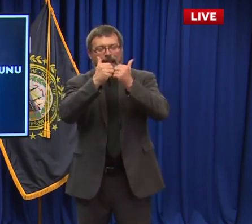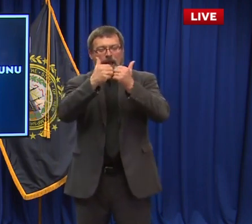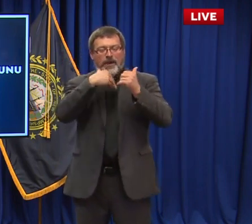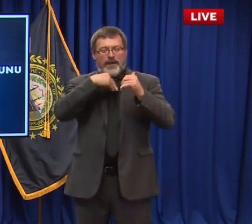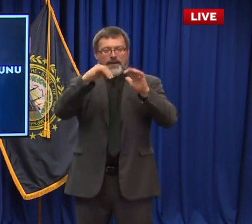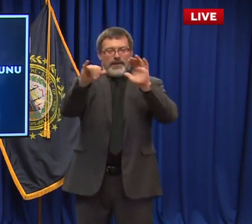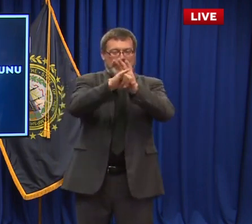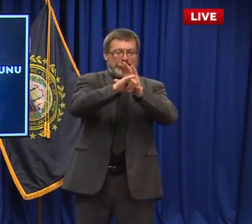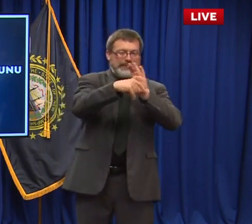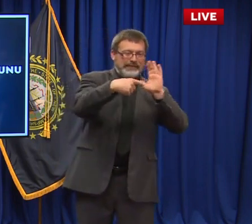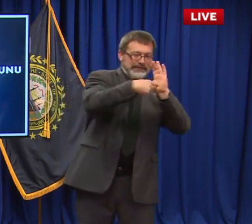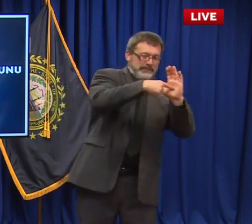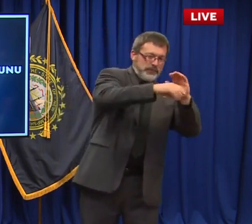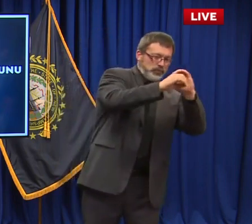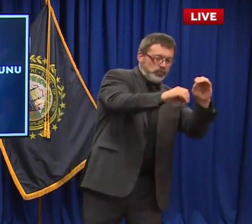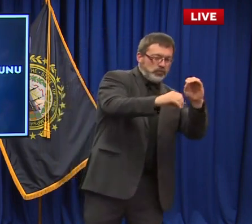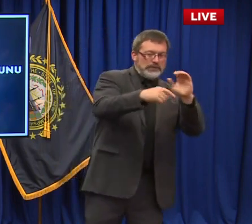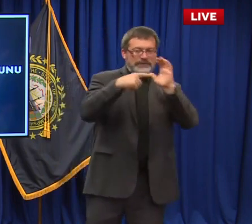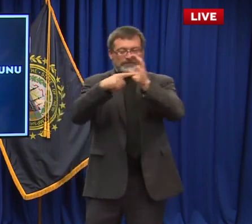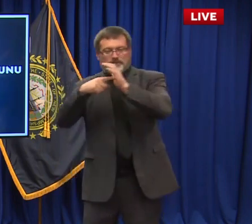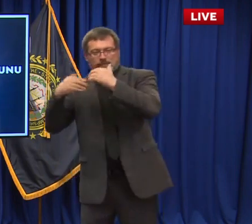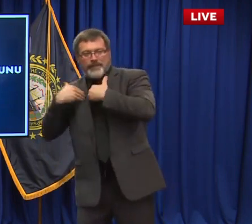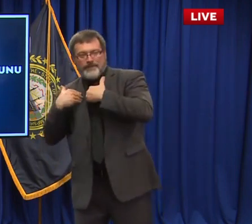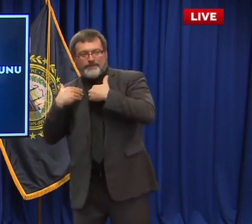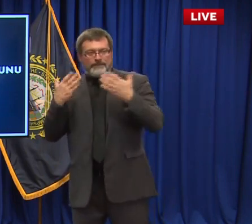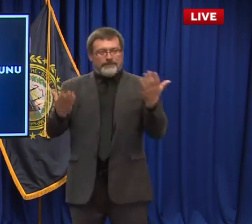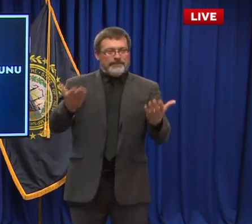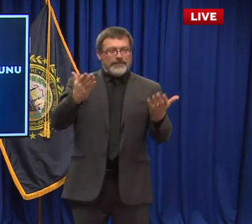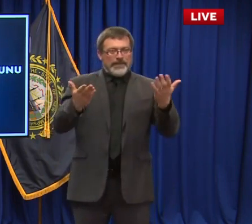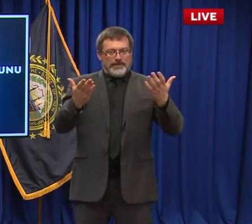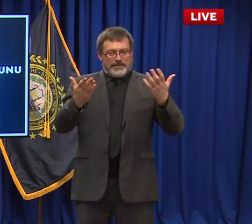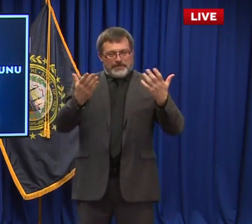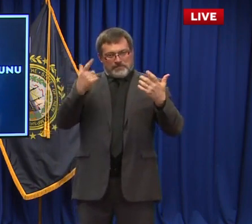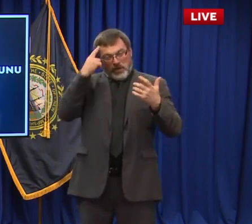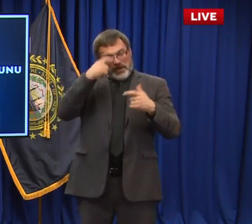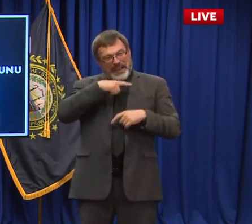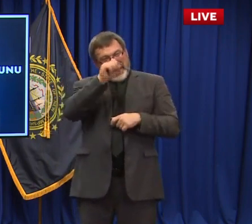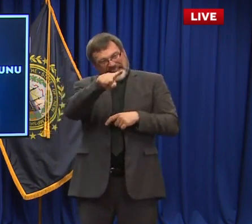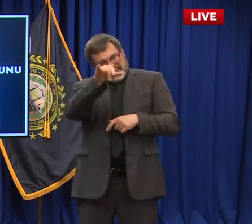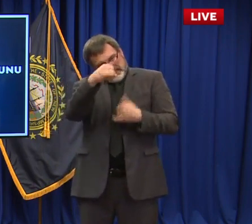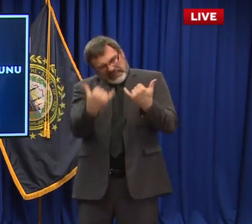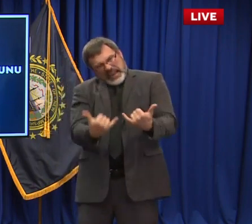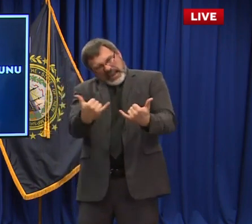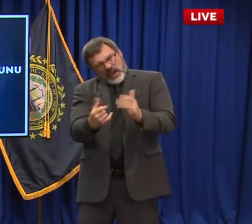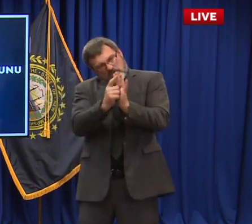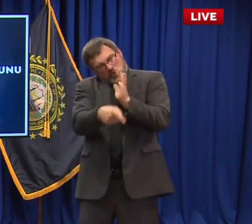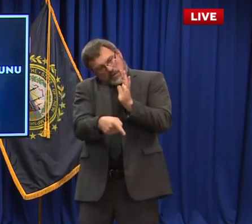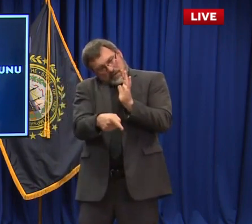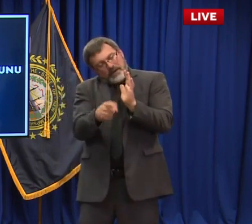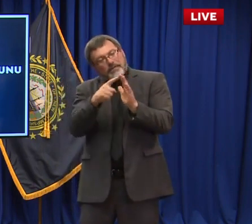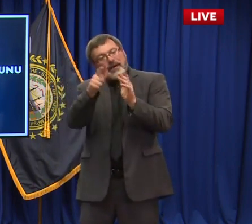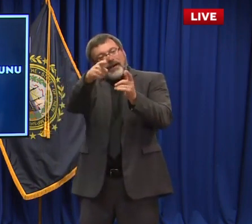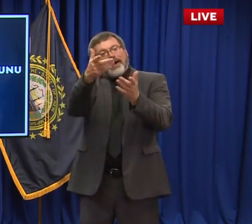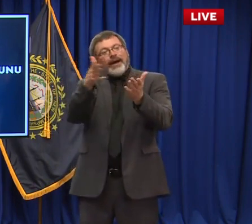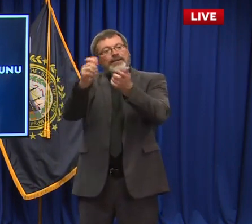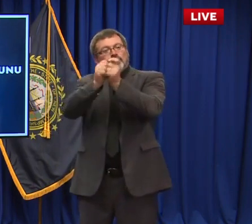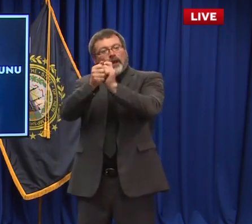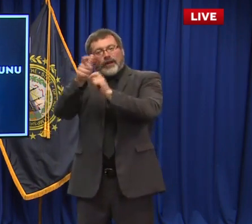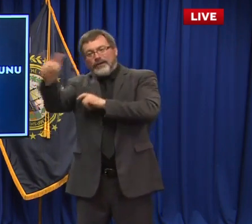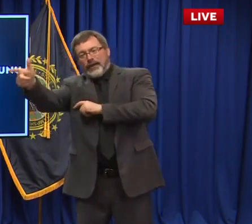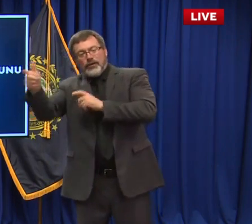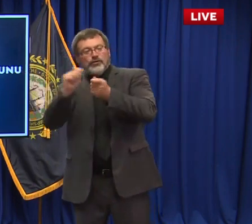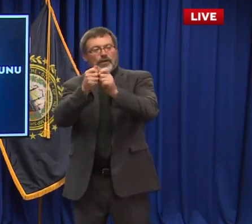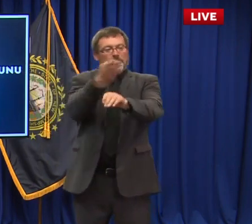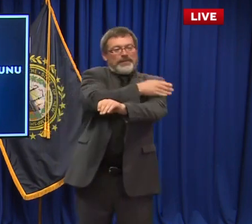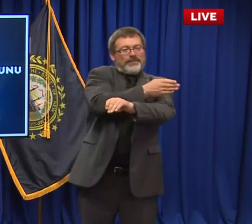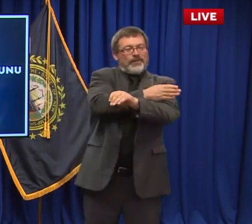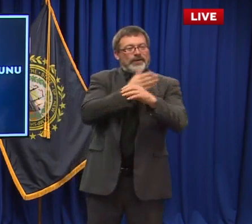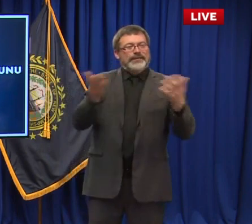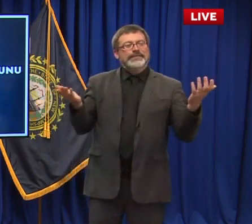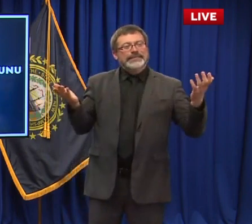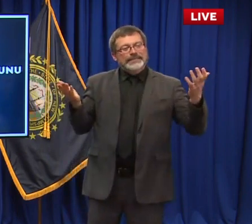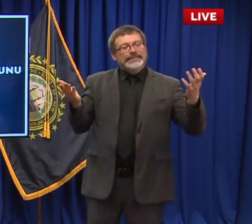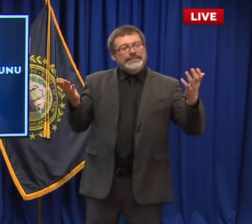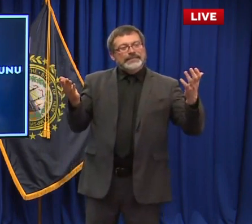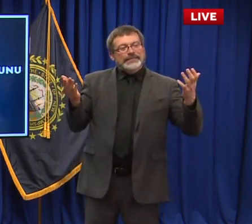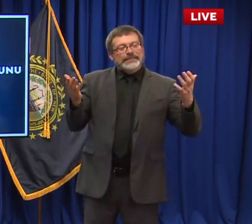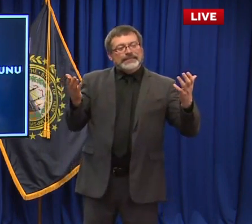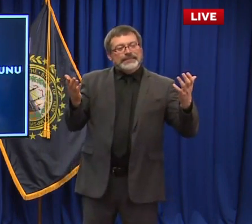WHAT WE HAVE HEARD FROM SOME PEOPLE IS, "I CONSIDER MYSELF ASYMPTOMATIC BUT I DID HAVE A SORE THROAT OR RUNNY NOSE A WEEK AGO." WE HAVE A HARD TIME ESTABLISHING